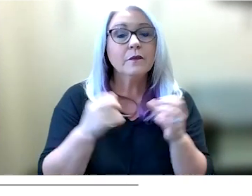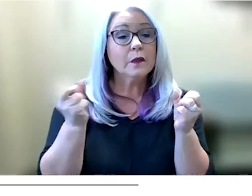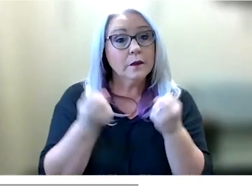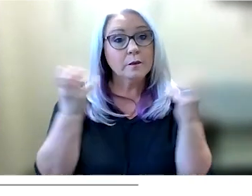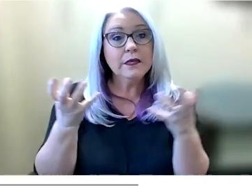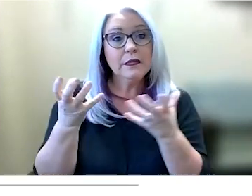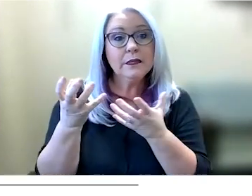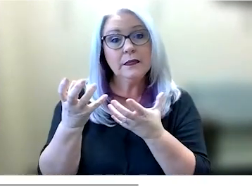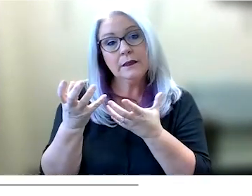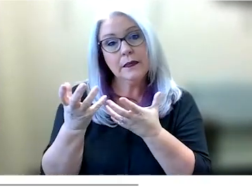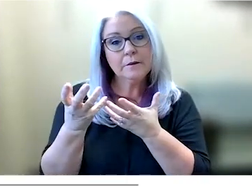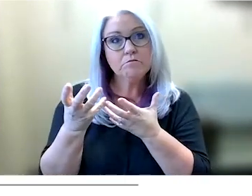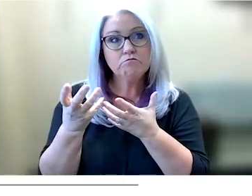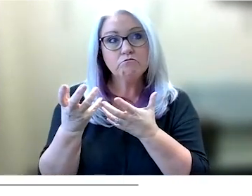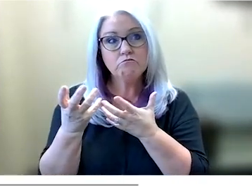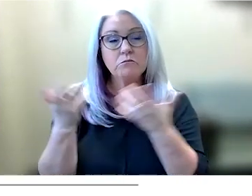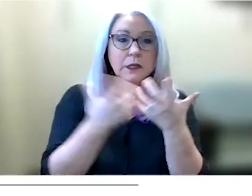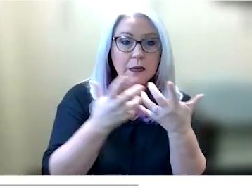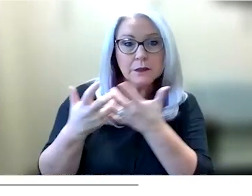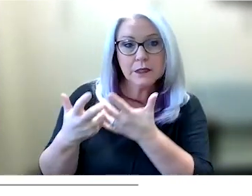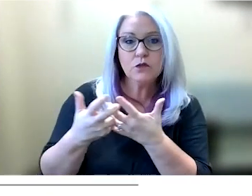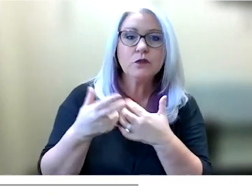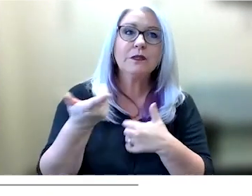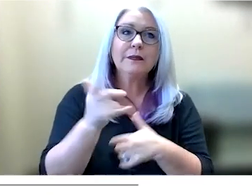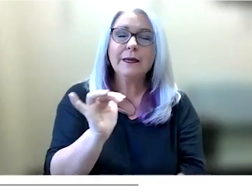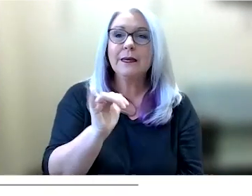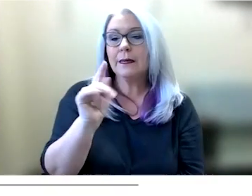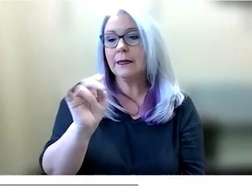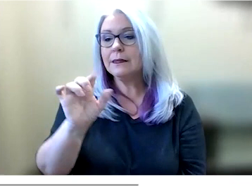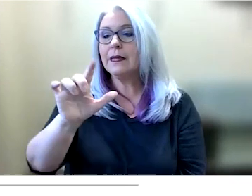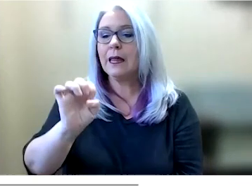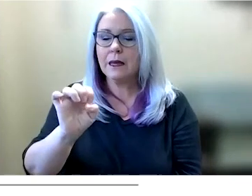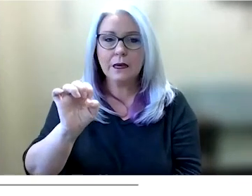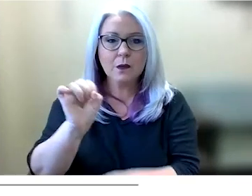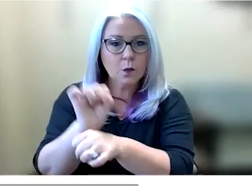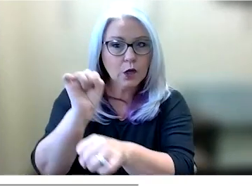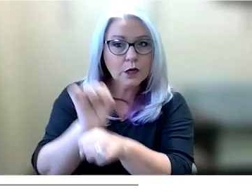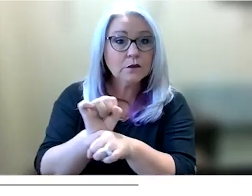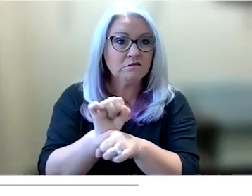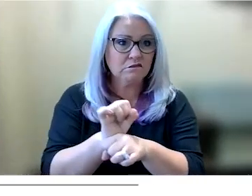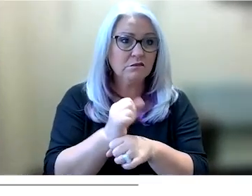being able to keep people in the workforce. So teleworking, that has been huge for me. Only